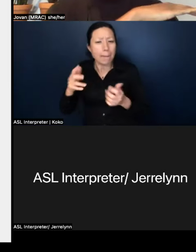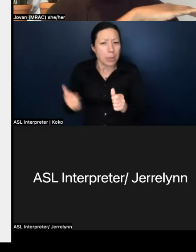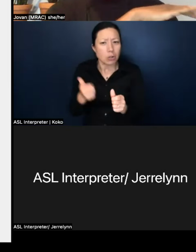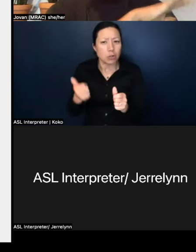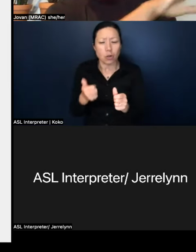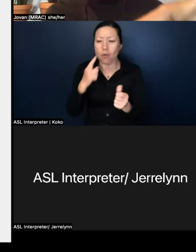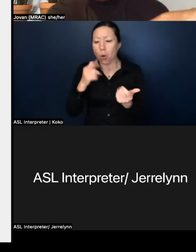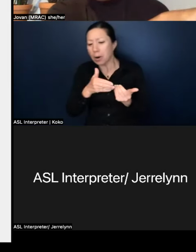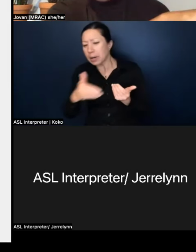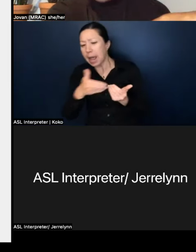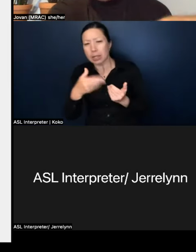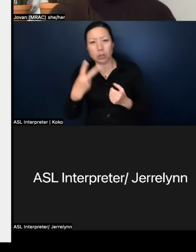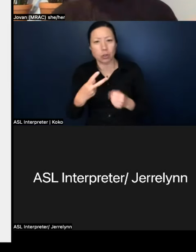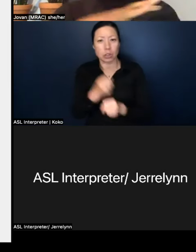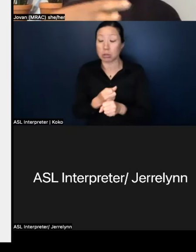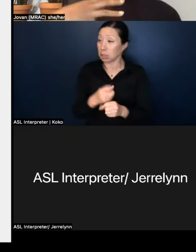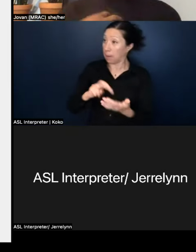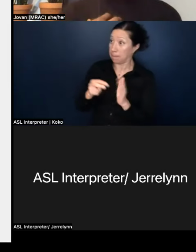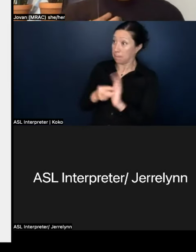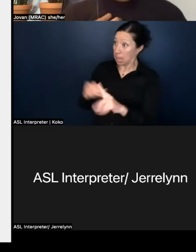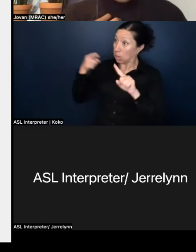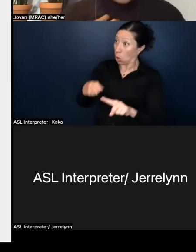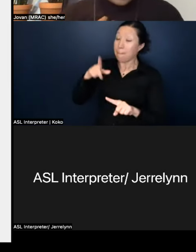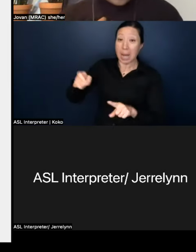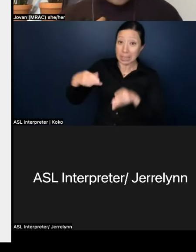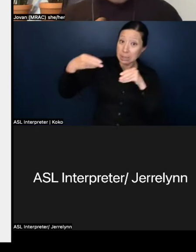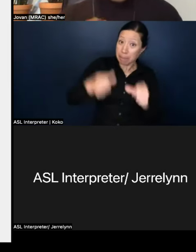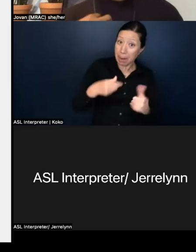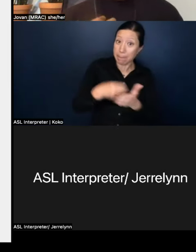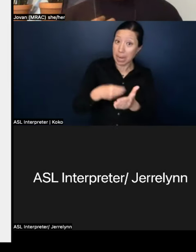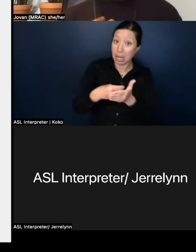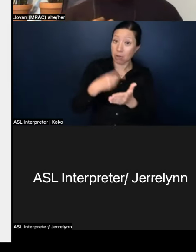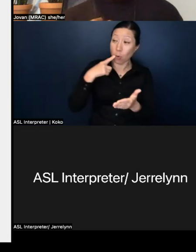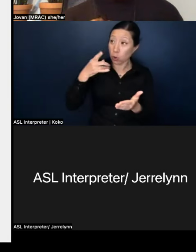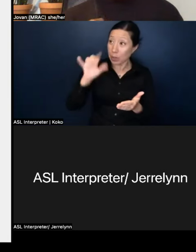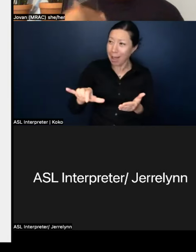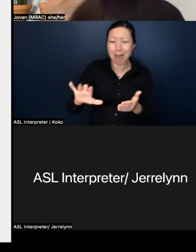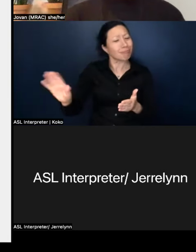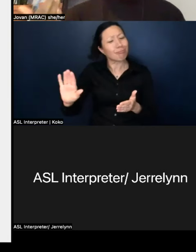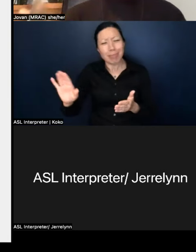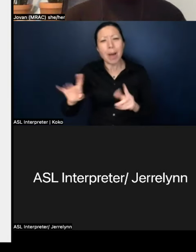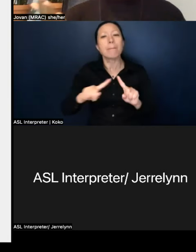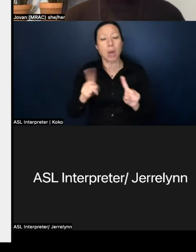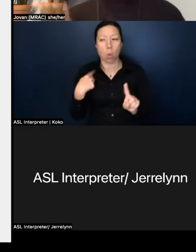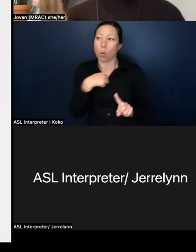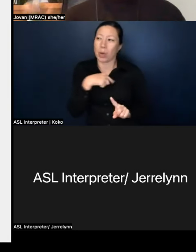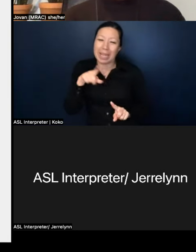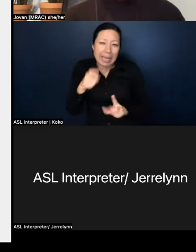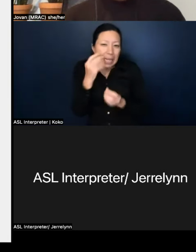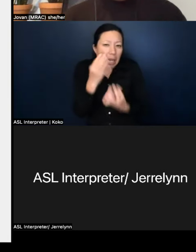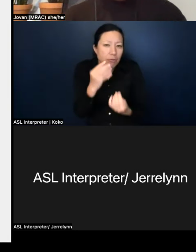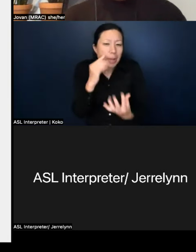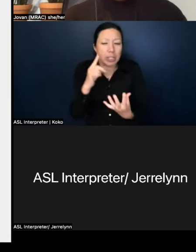your money pursuing those things, but because we want to have the information needed to provide you with useful resources.